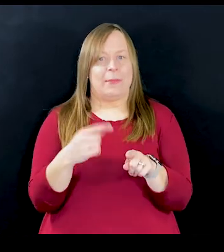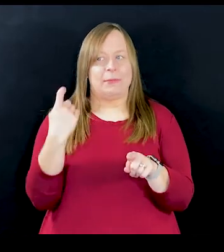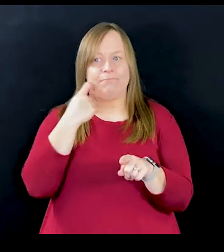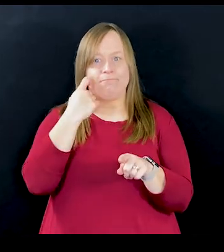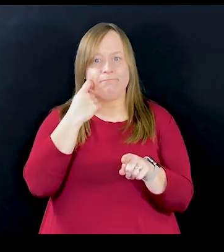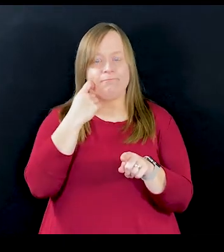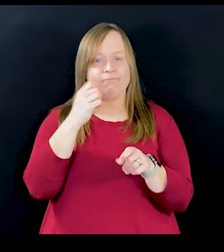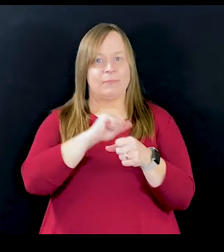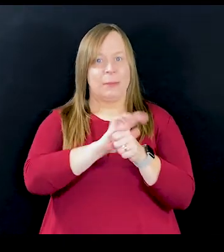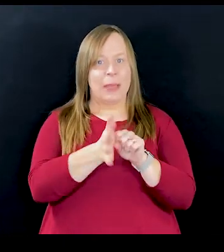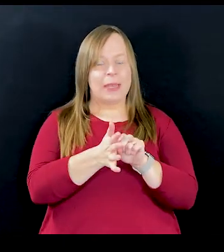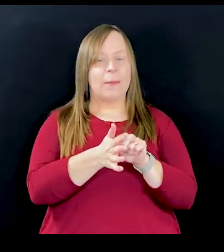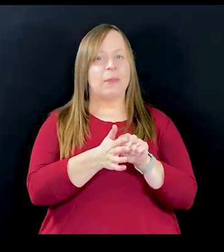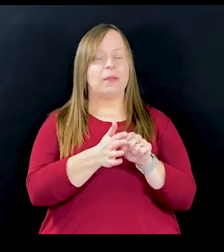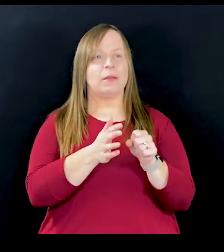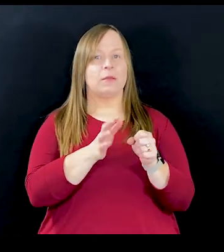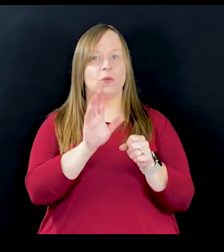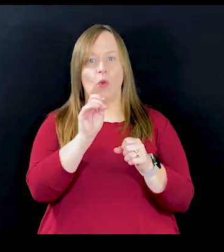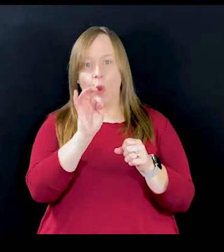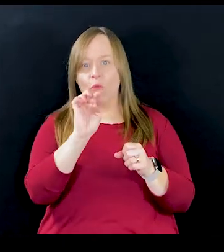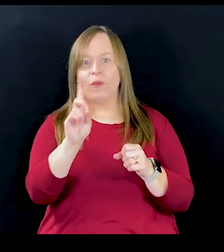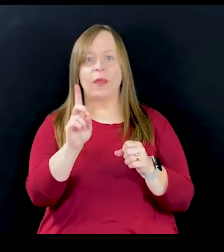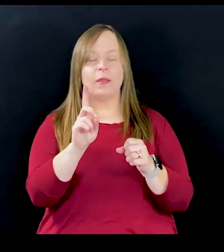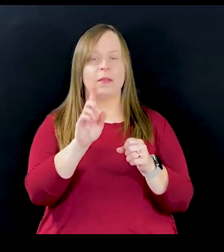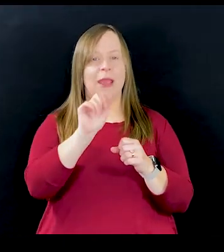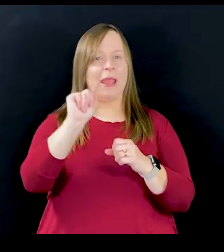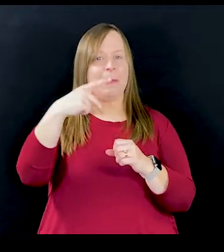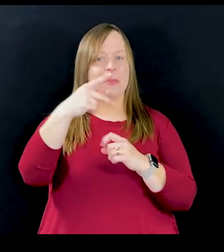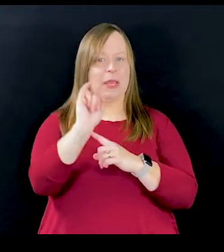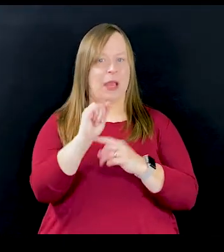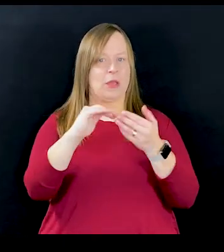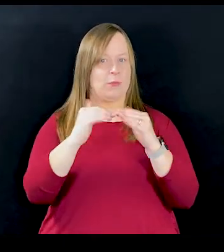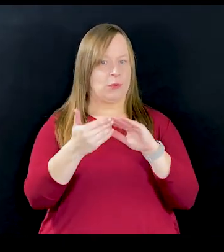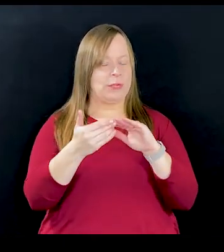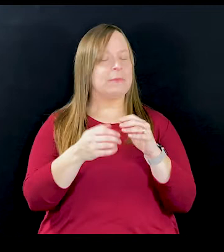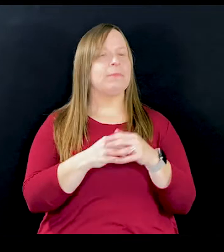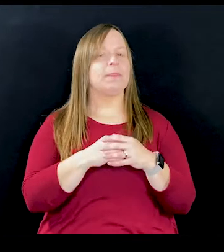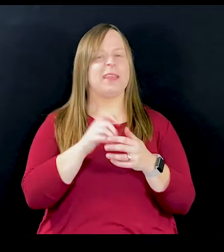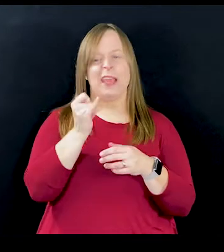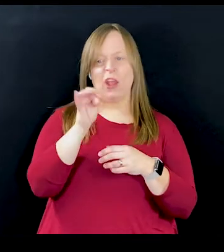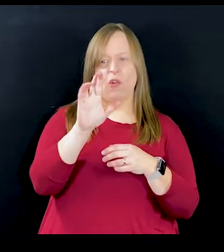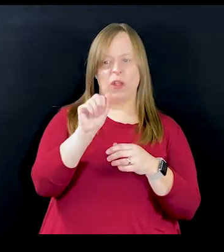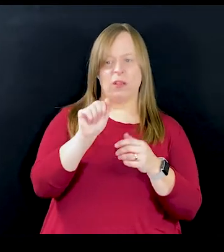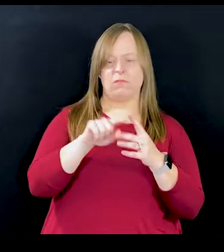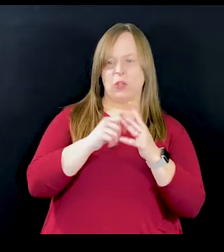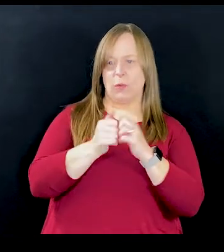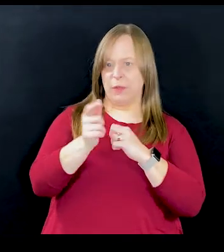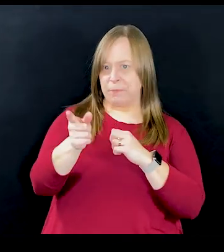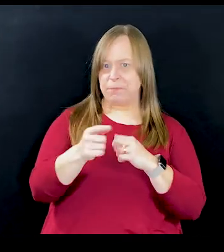been happening throughout the pandemic and COVID-19 to the AAPI community. Erica, let's start with you.